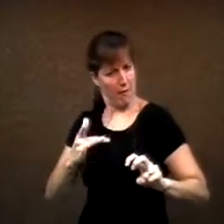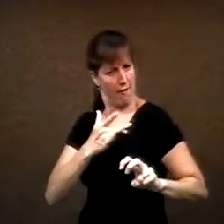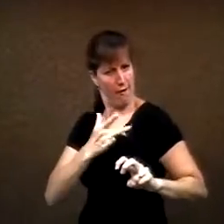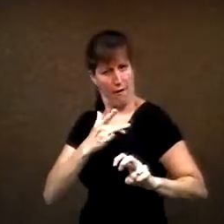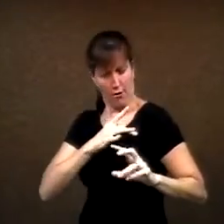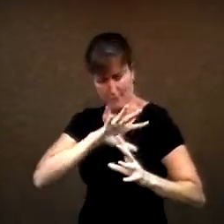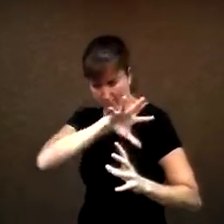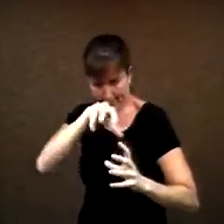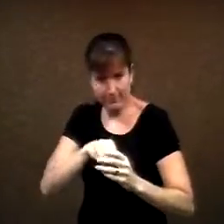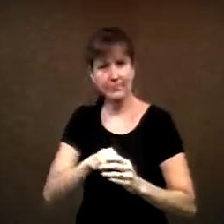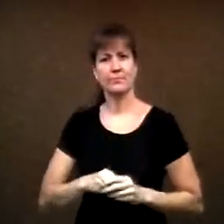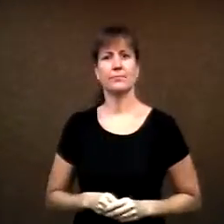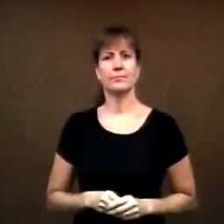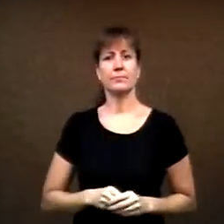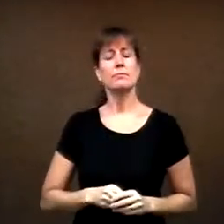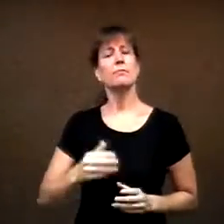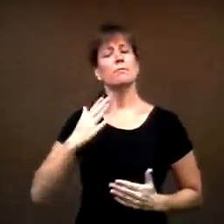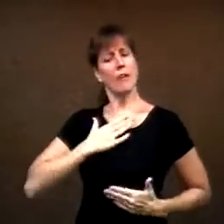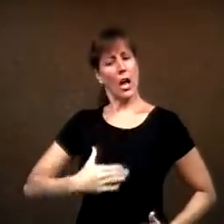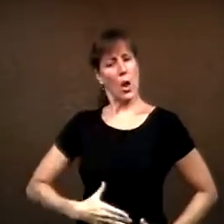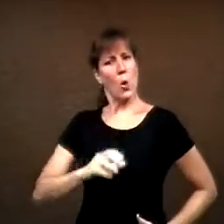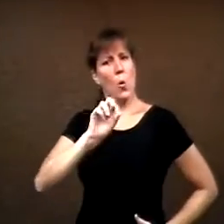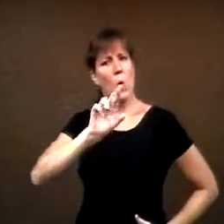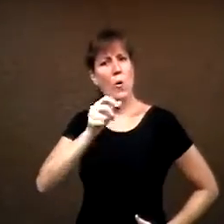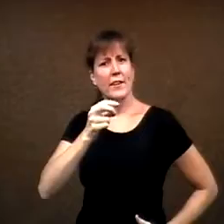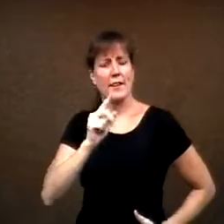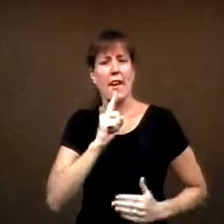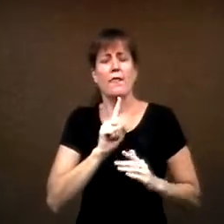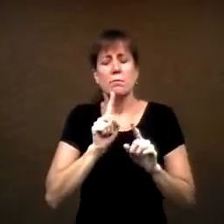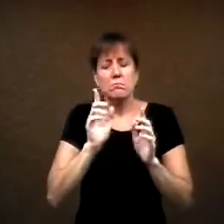of. All organs in your body are made up of small, living units called cells.